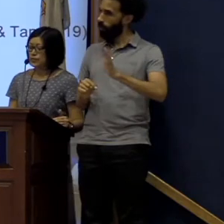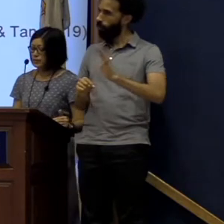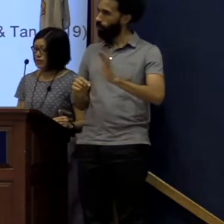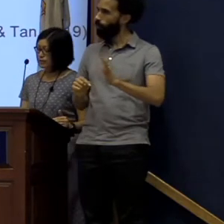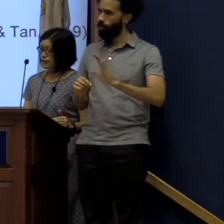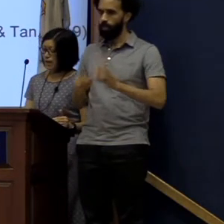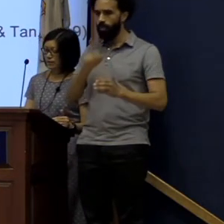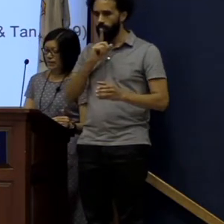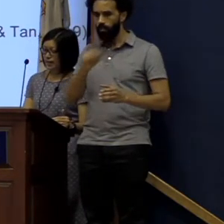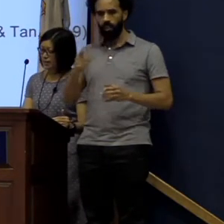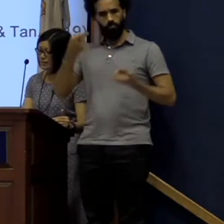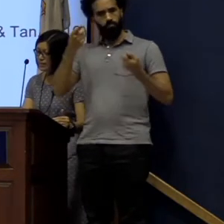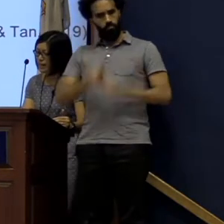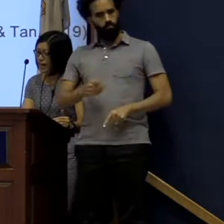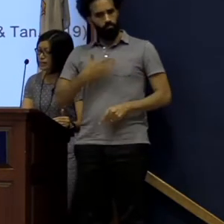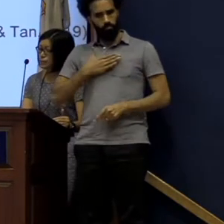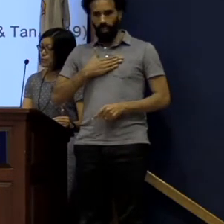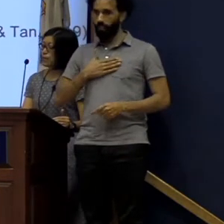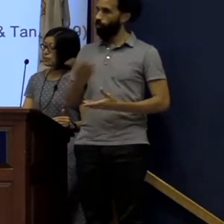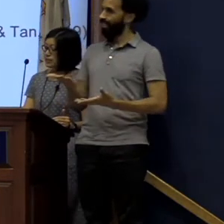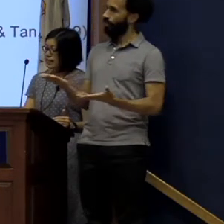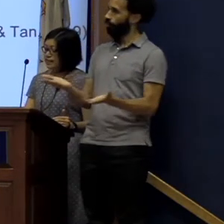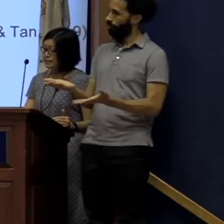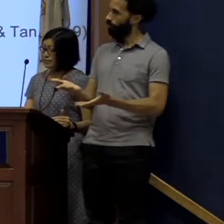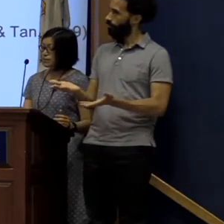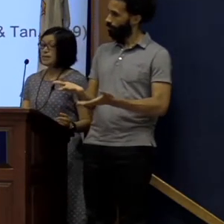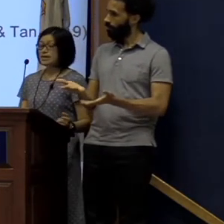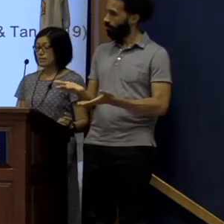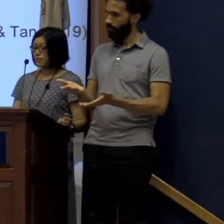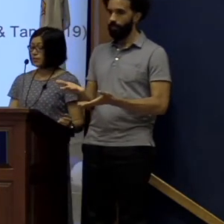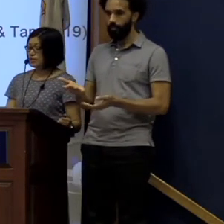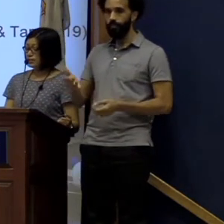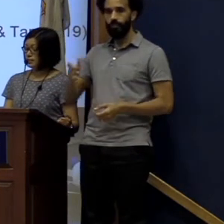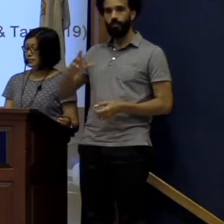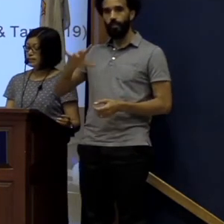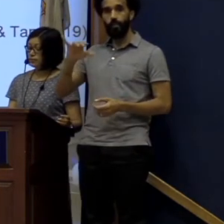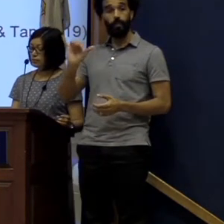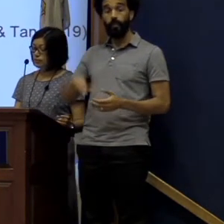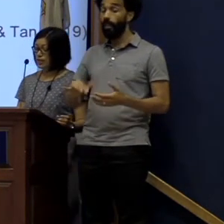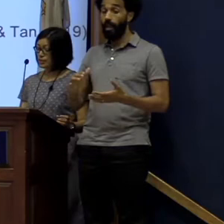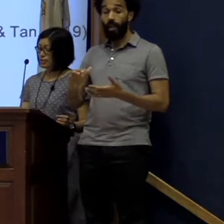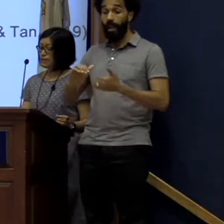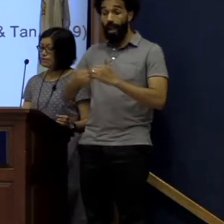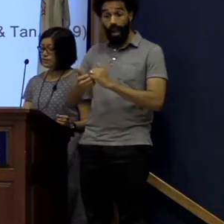Restructuring power dynamics to what more just ends through making both injustice and social change visible